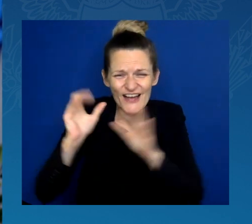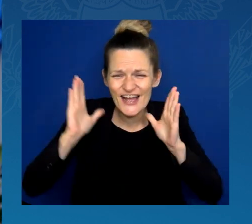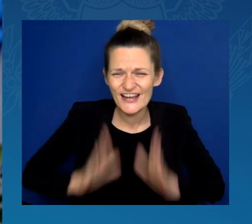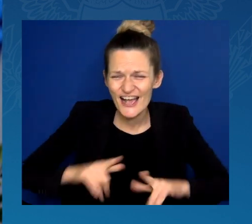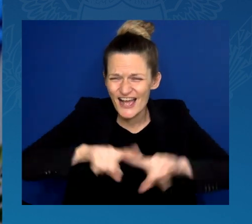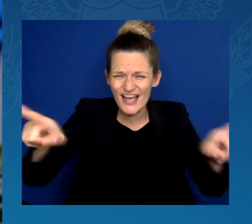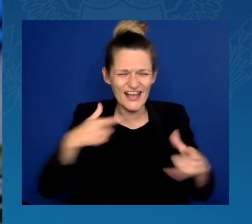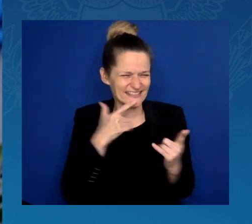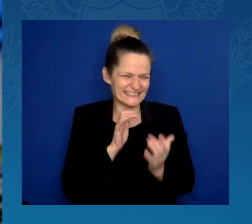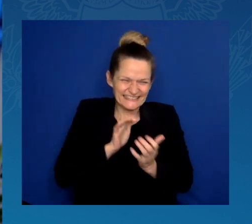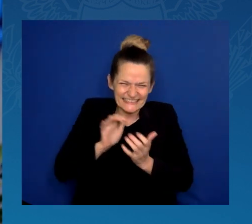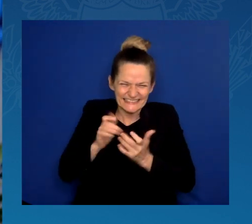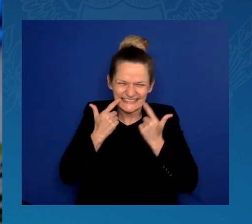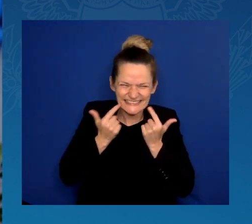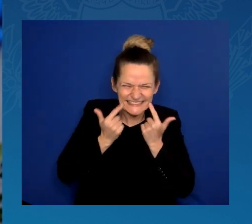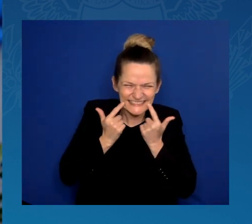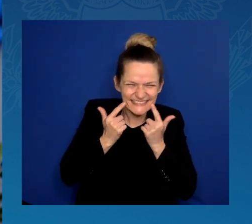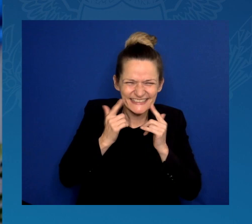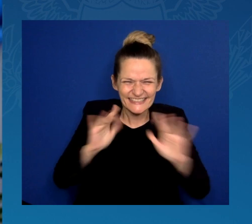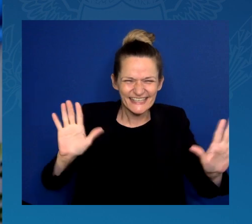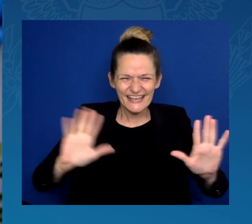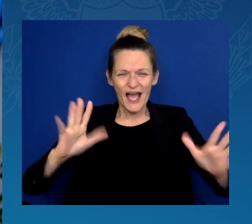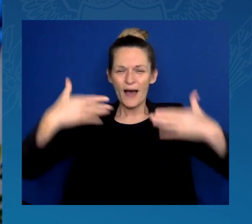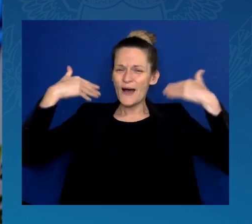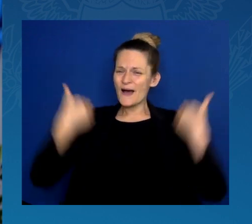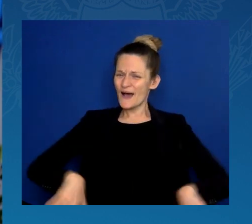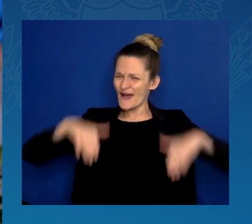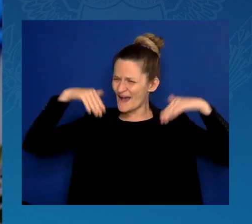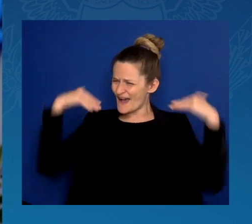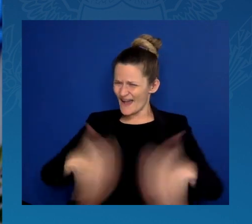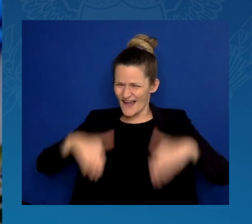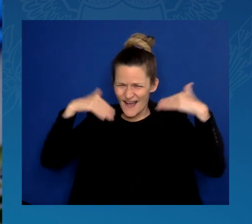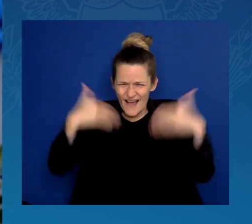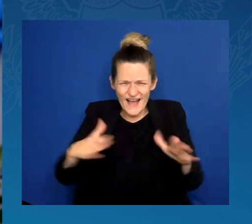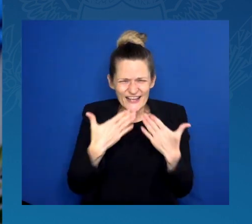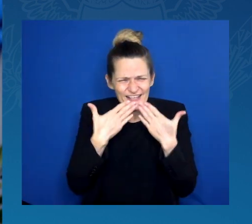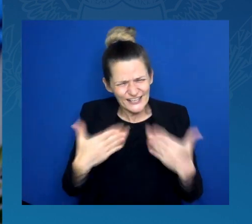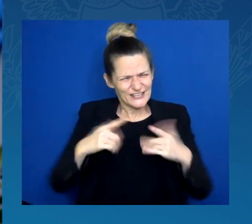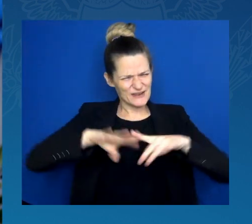Oh, it's good to be in the house of labor. Have a seat. Please have a seat.